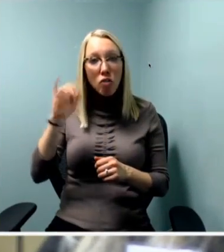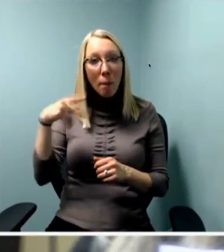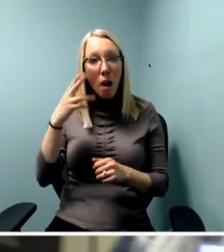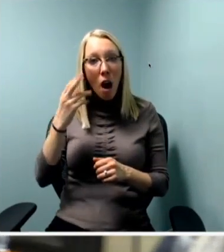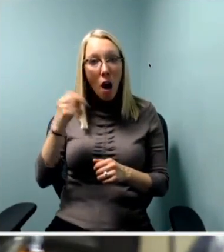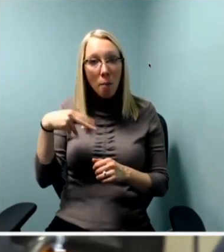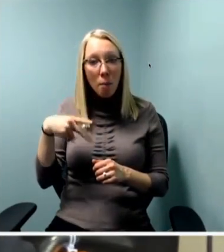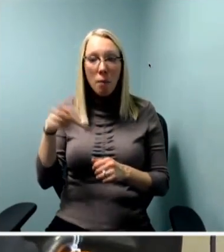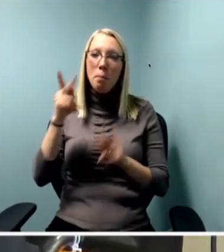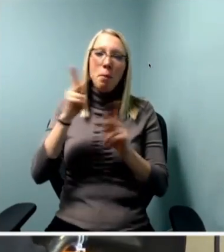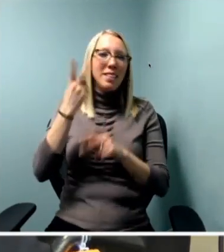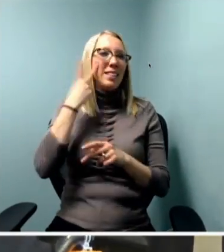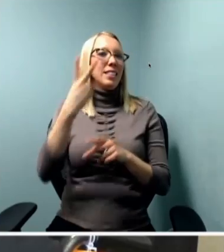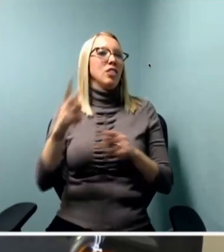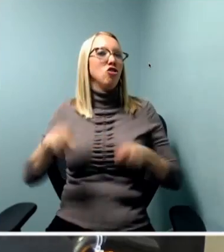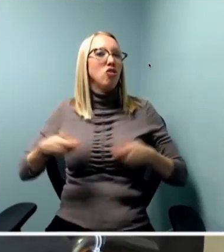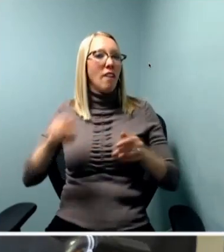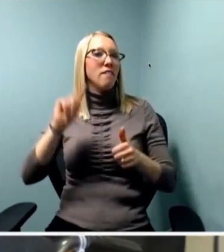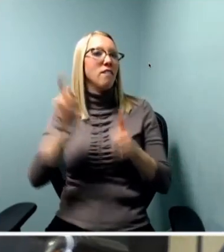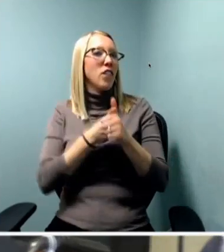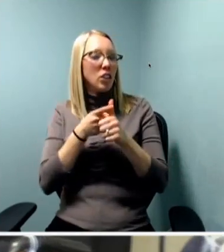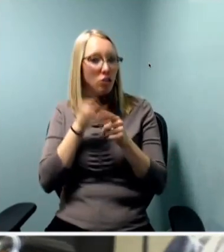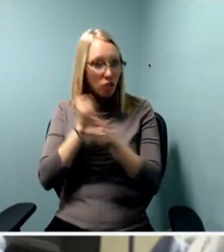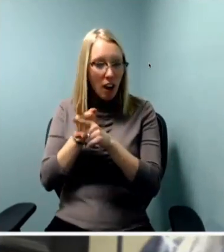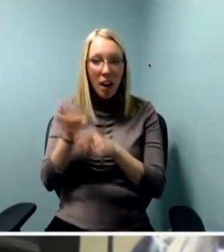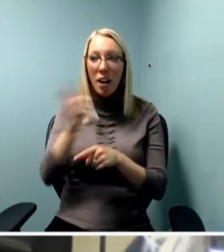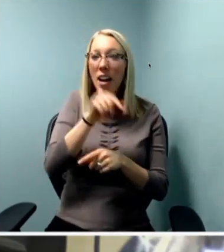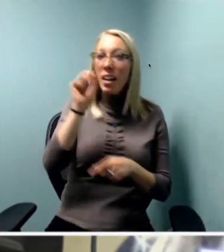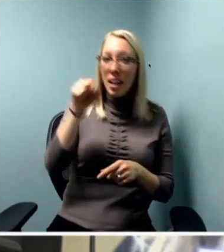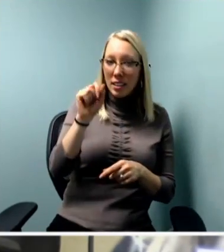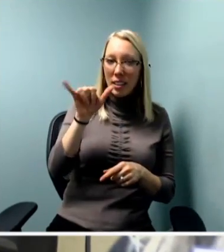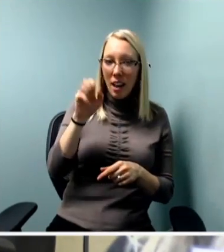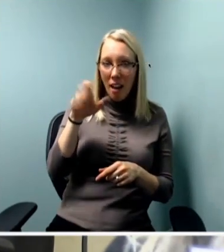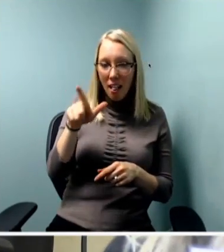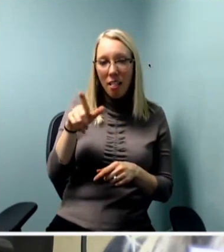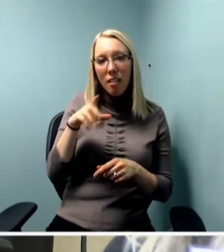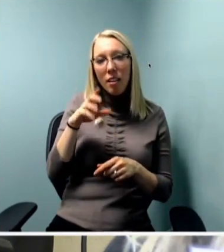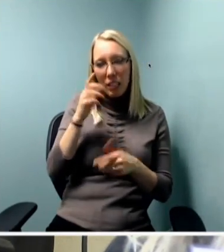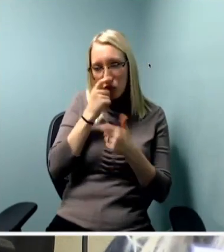They see the chair and it's interesting because [Moe] and I have done a lot of things together,